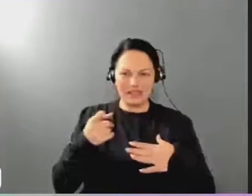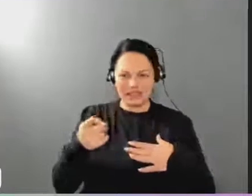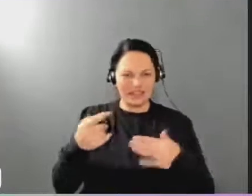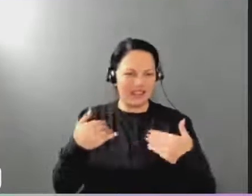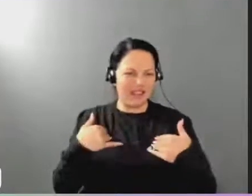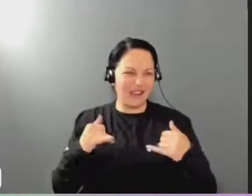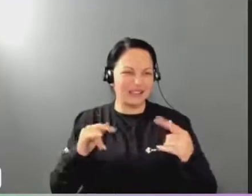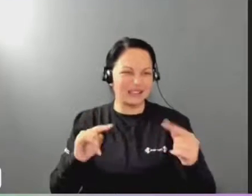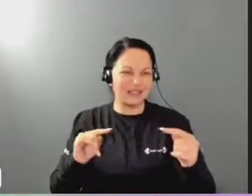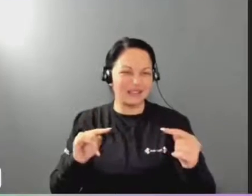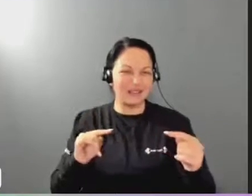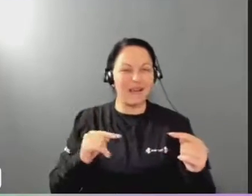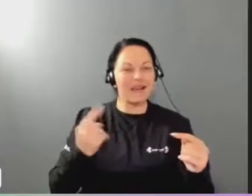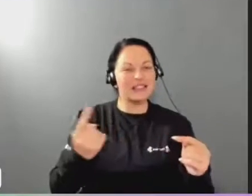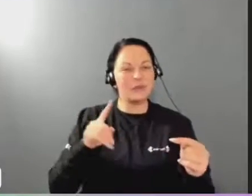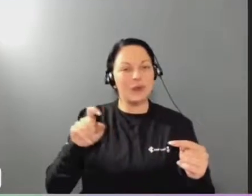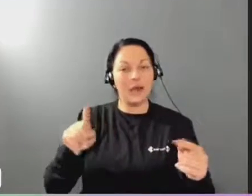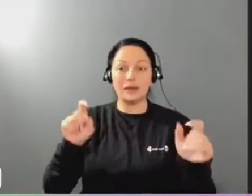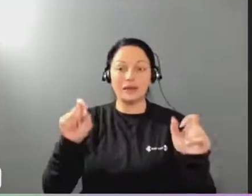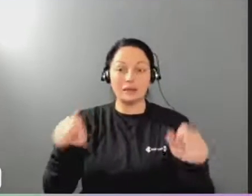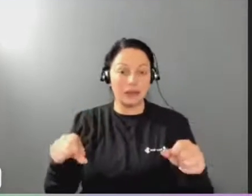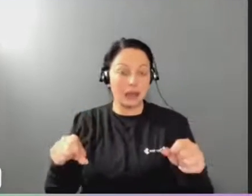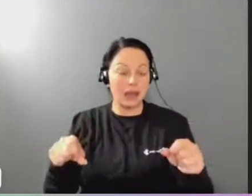on a suit. It looks really good because it's